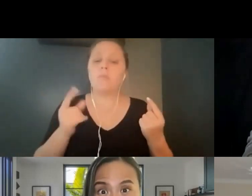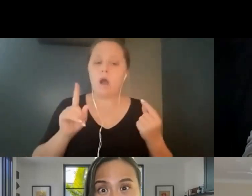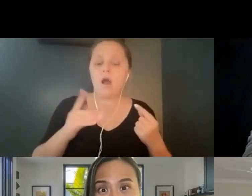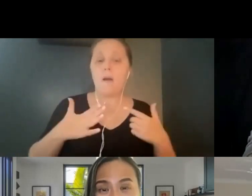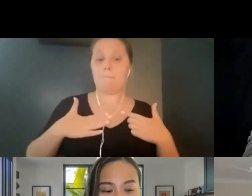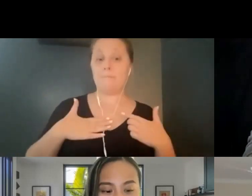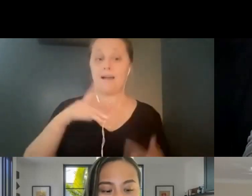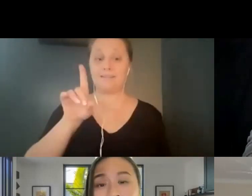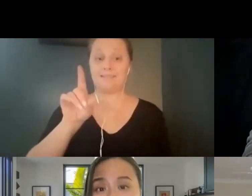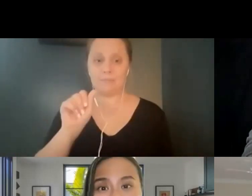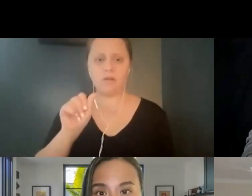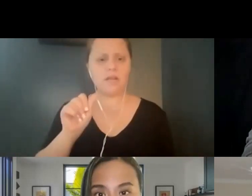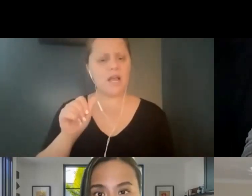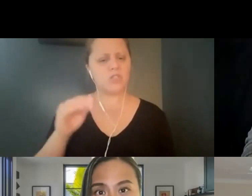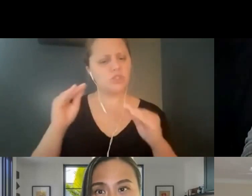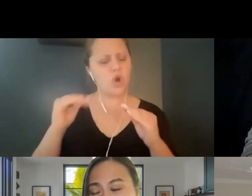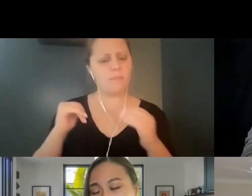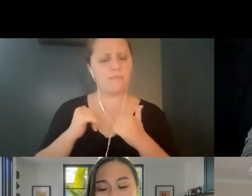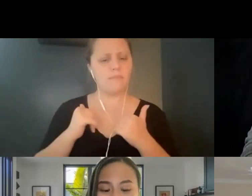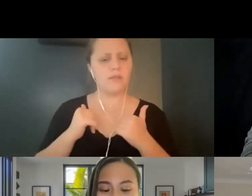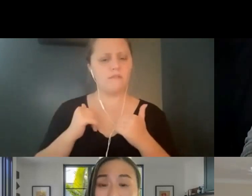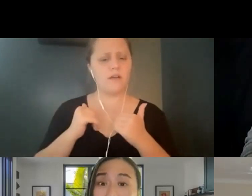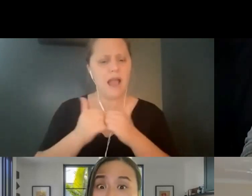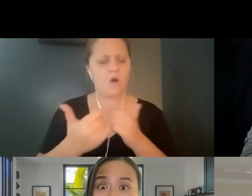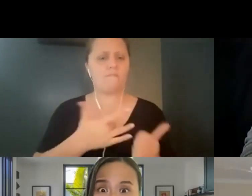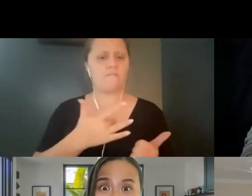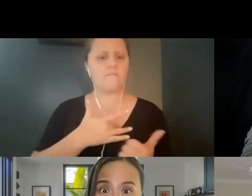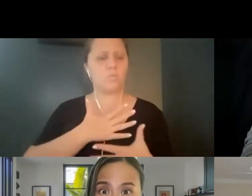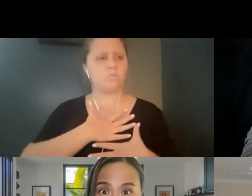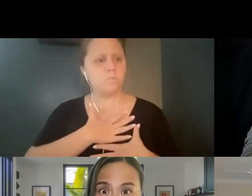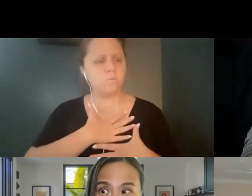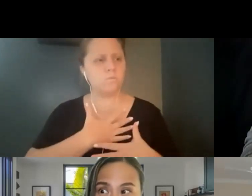It's taught me how to connect with people. It's taught me how to be a lot more organized.